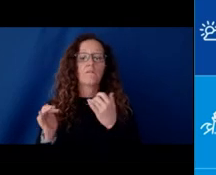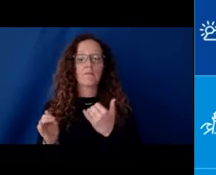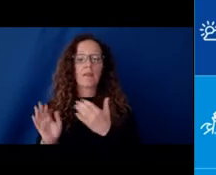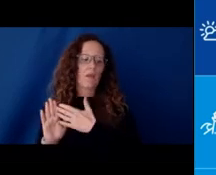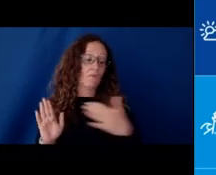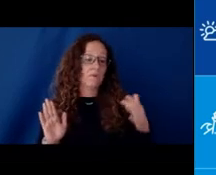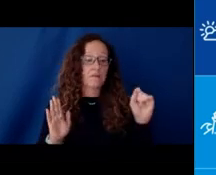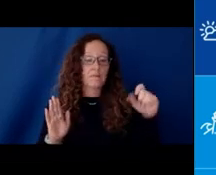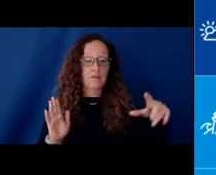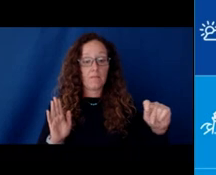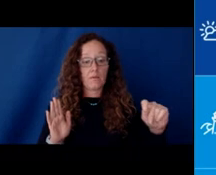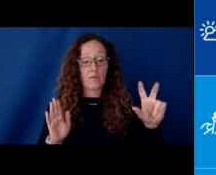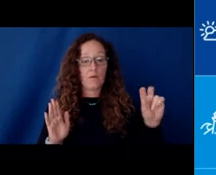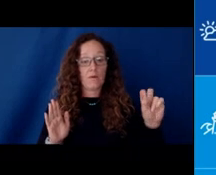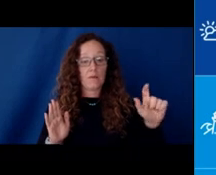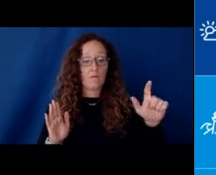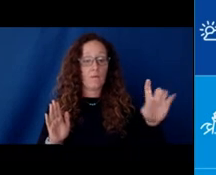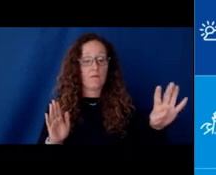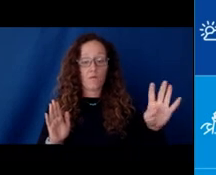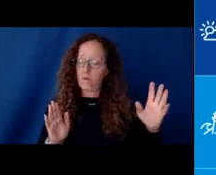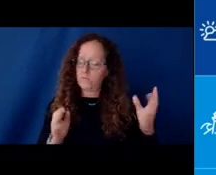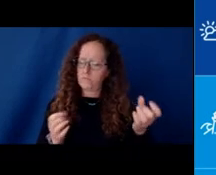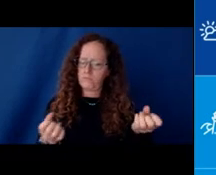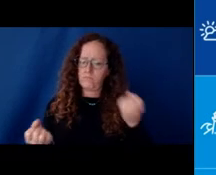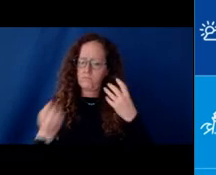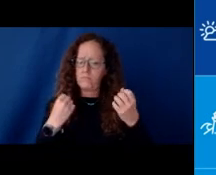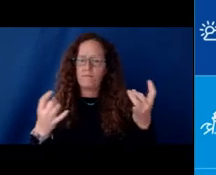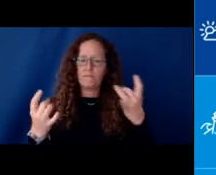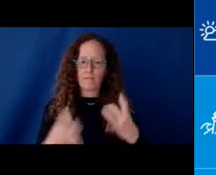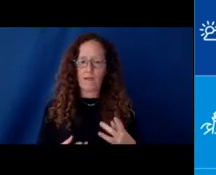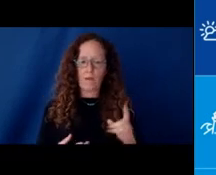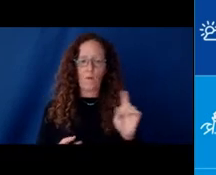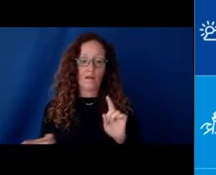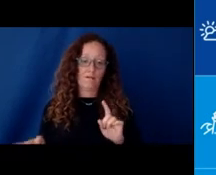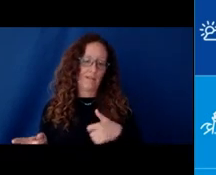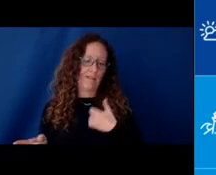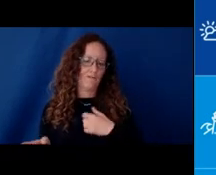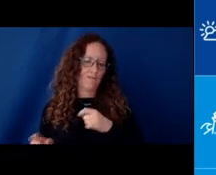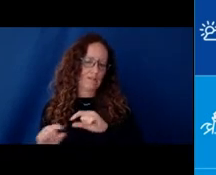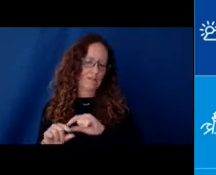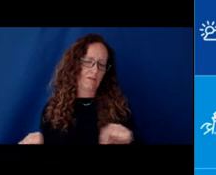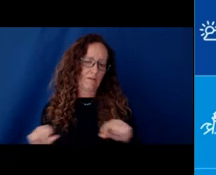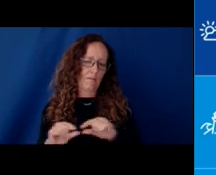feedback on HeatRisk at the URL listed at the bottom of the screen or by visiting